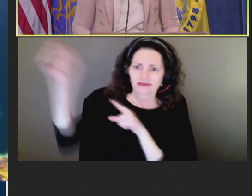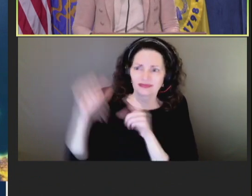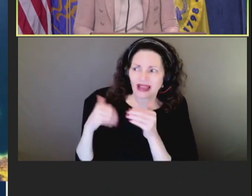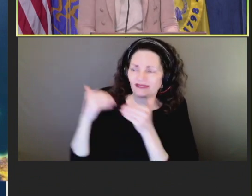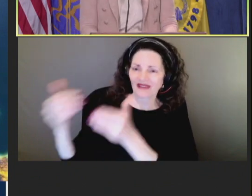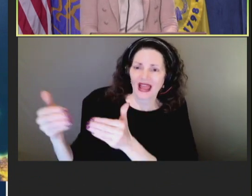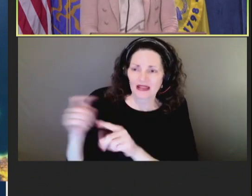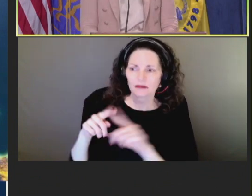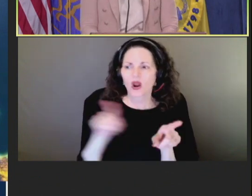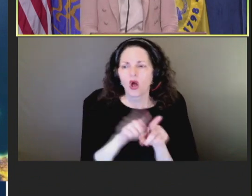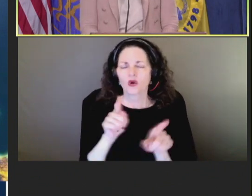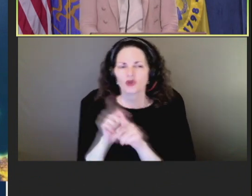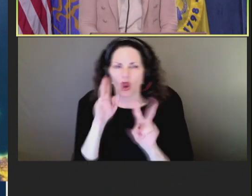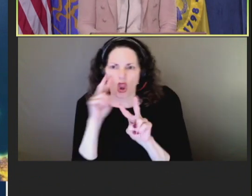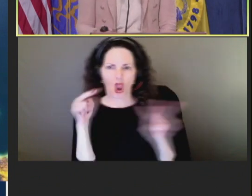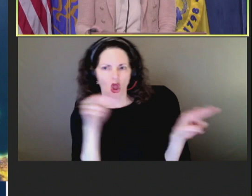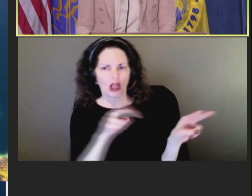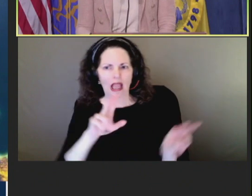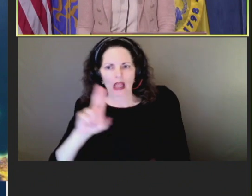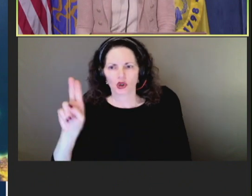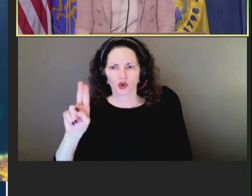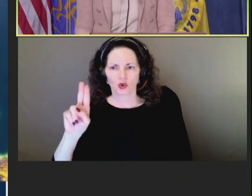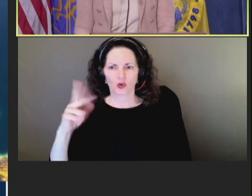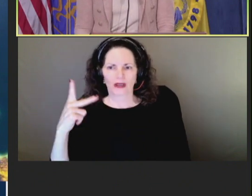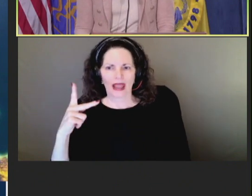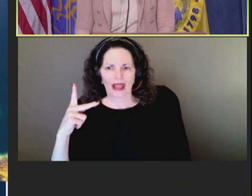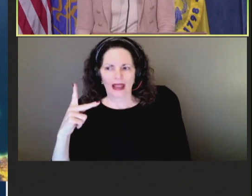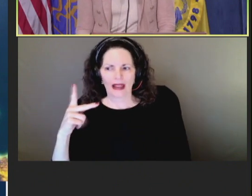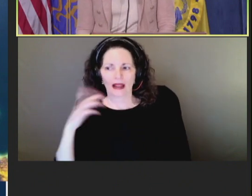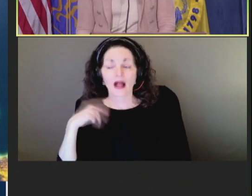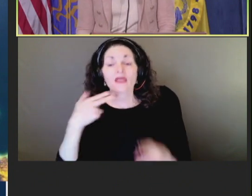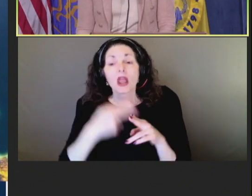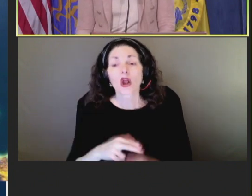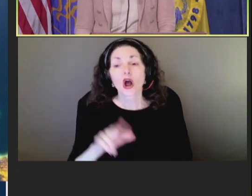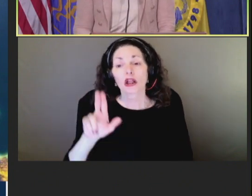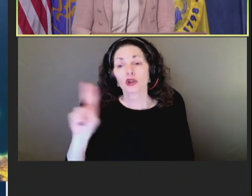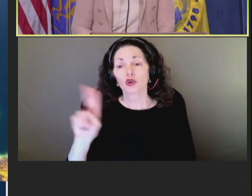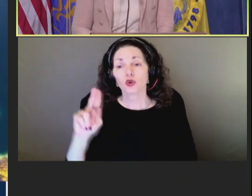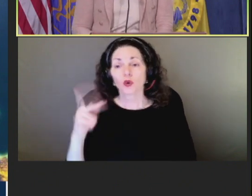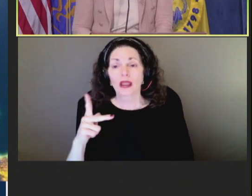an example. So, they call it the U.K. Cancer Vaccine Launchpad. This is a picture of Dr.